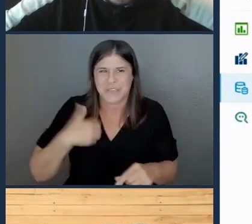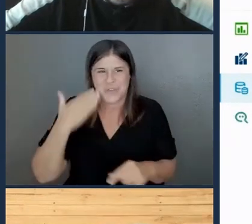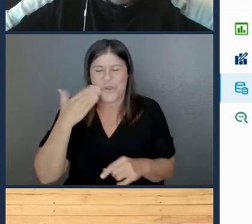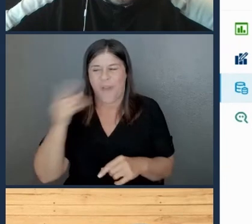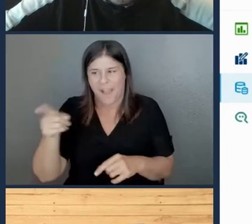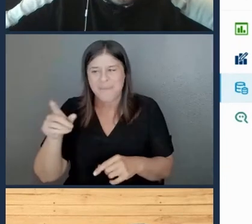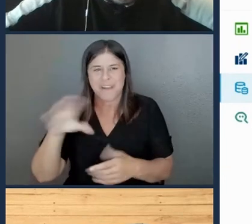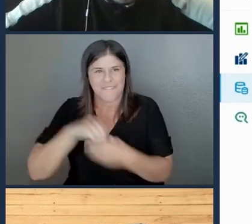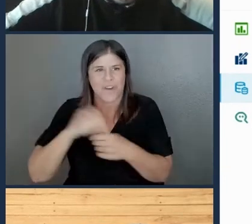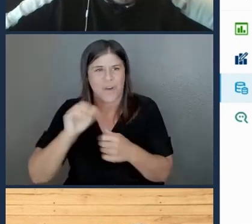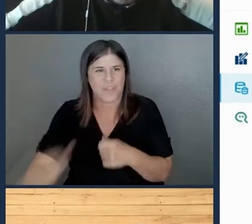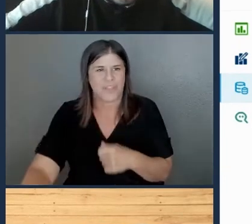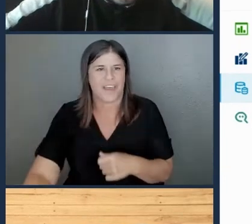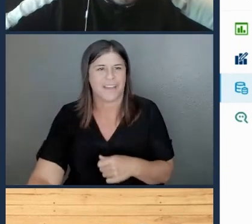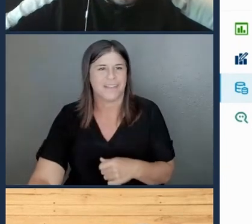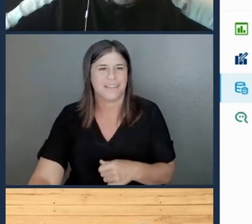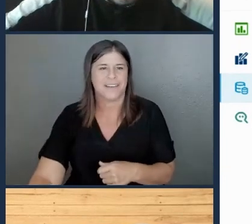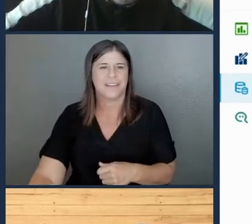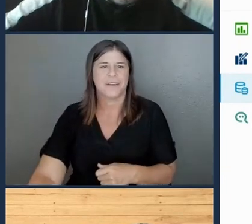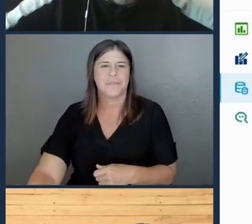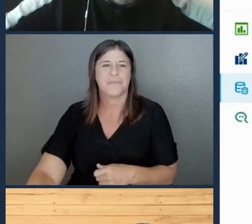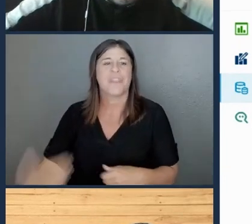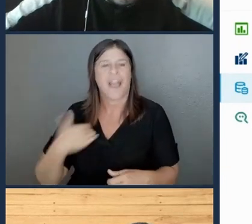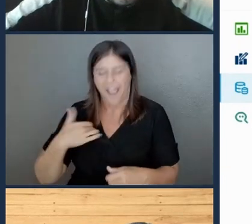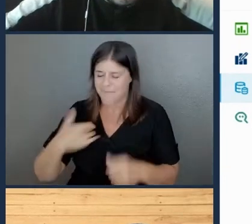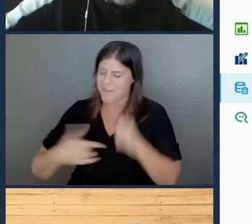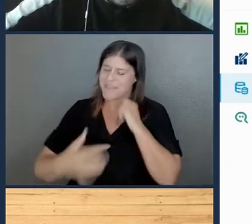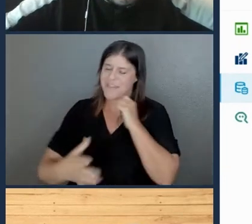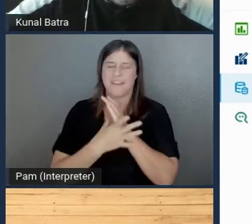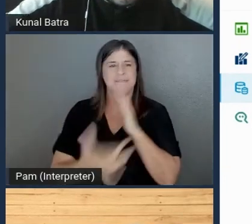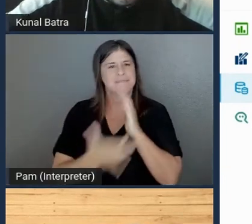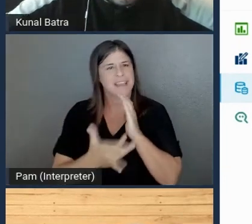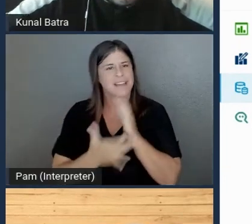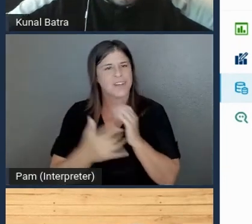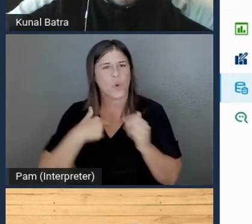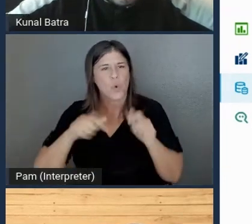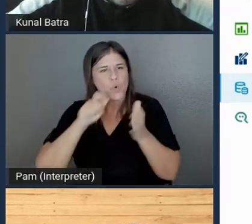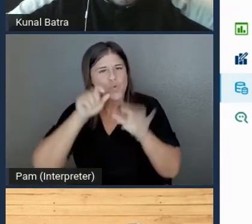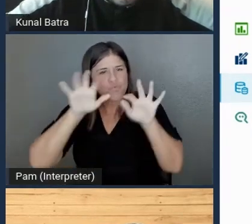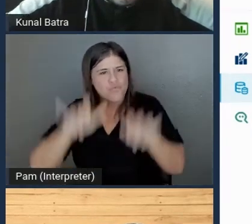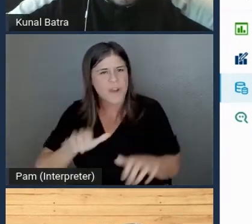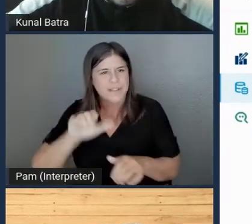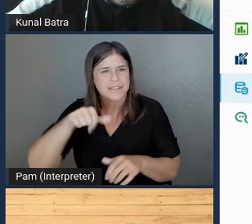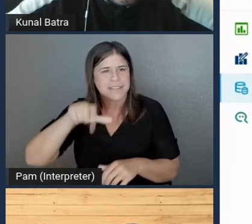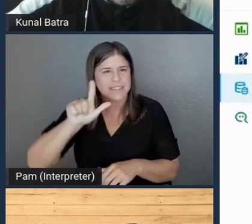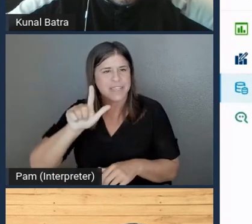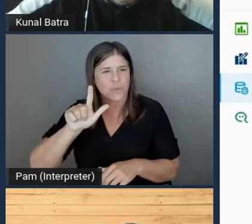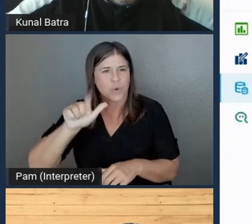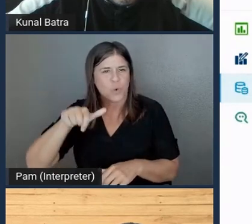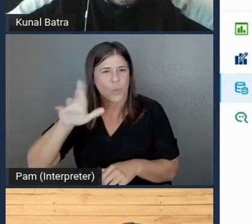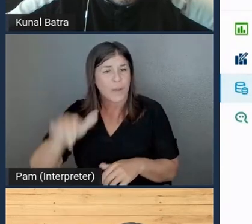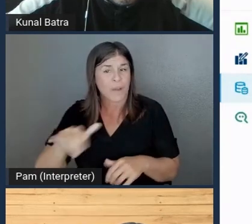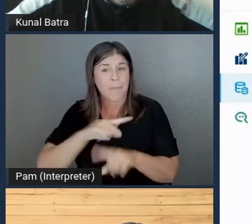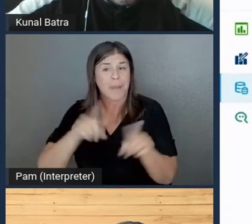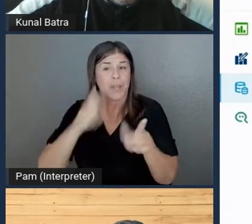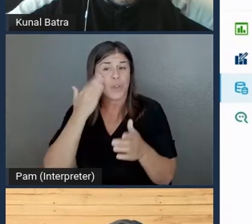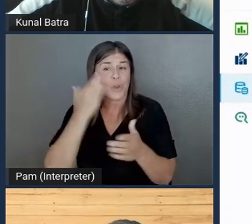where I've been the technical guy who writes the SQL queries, but you know what happens? The marketing people that keep coming back